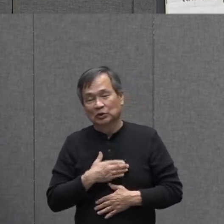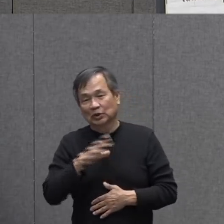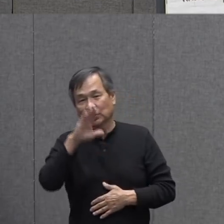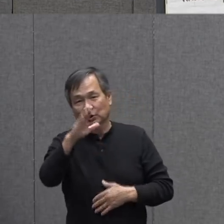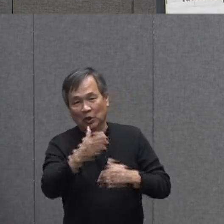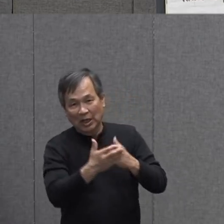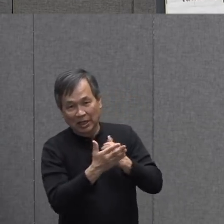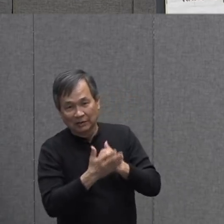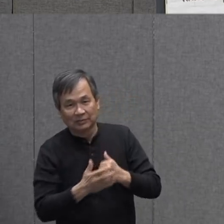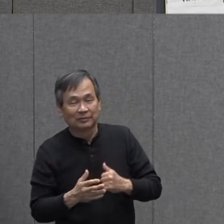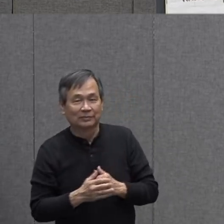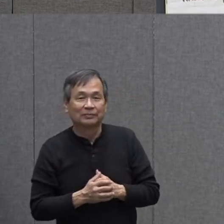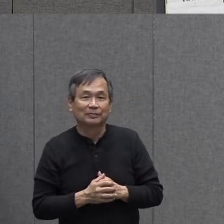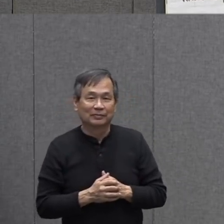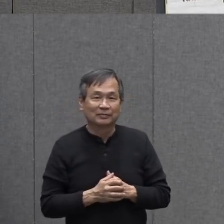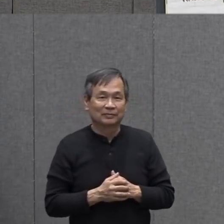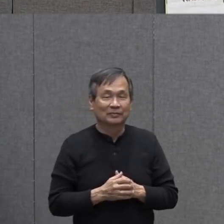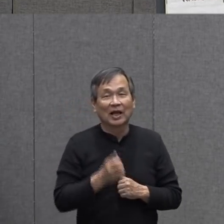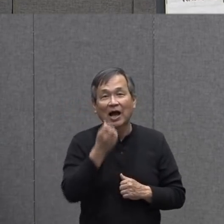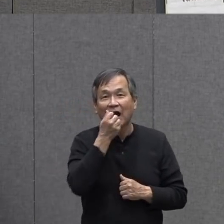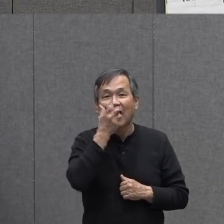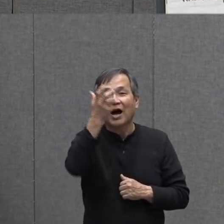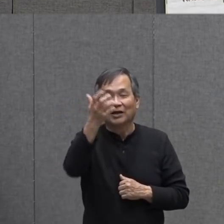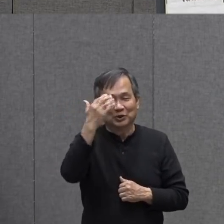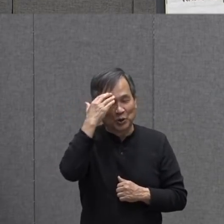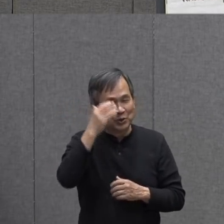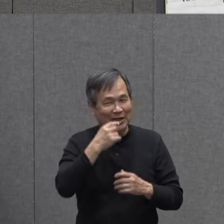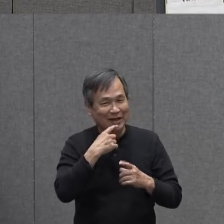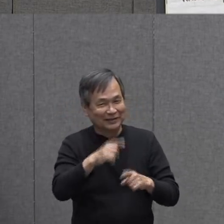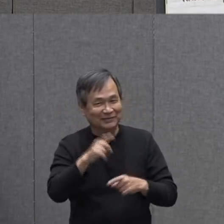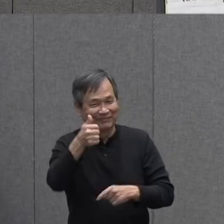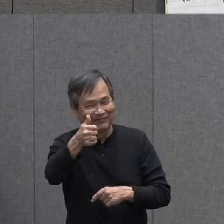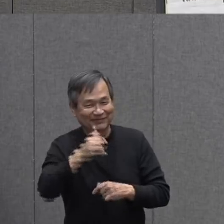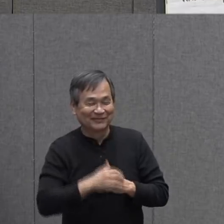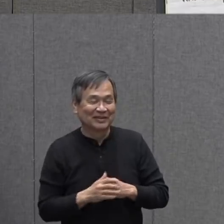calling out the answer. All right, next. What do we do next?